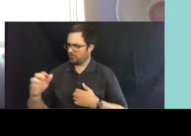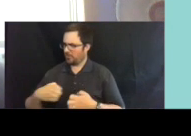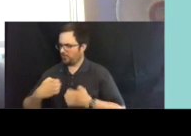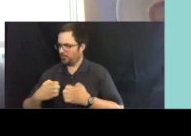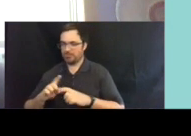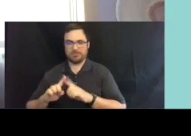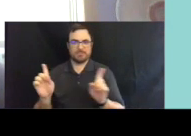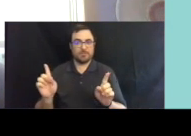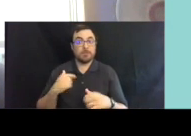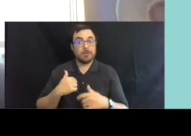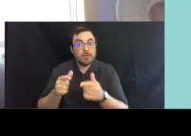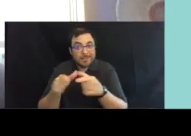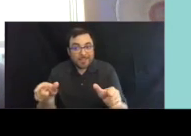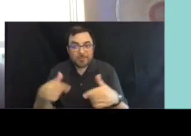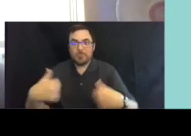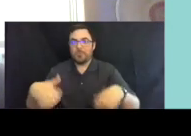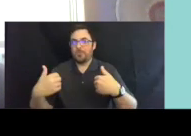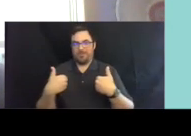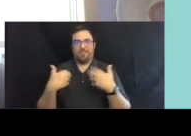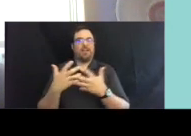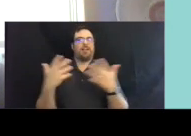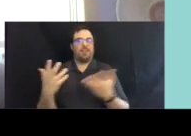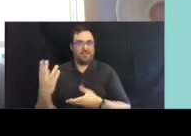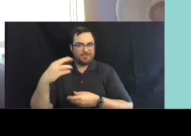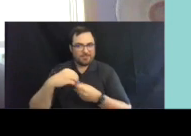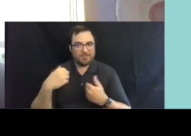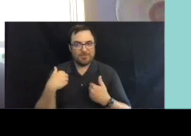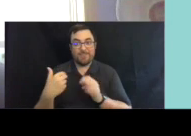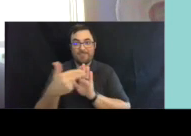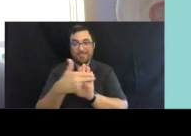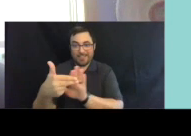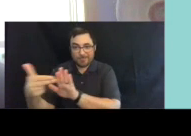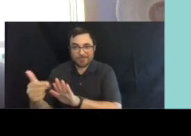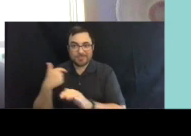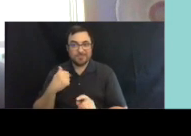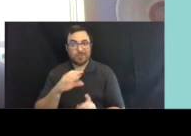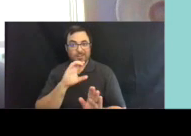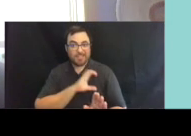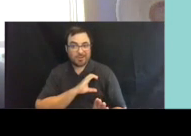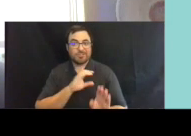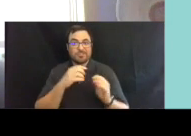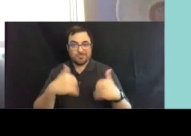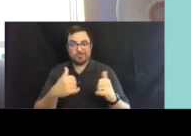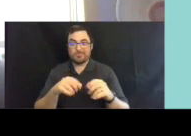we have lots of language within the story. We've got labels for all the characters and the items that get broken or slept